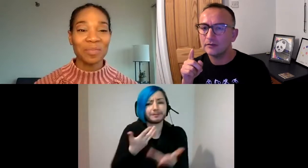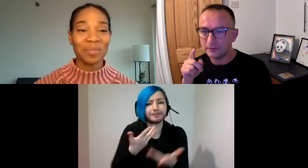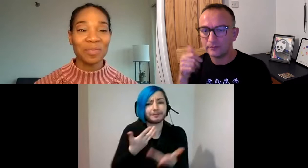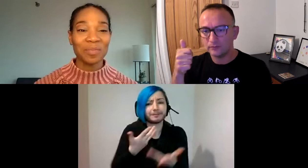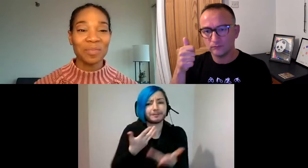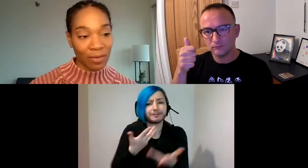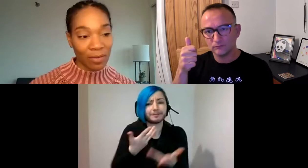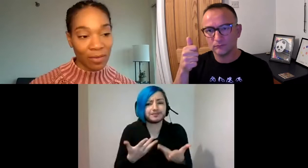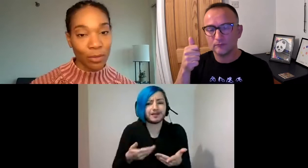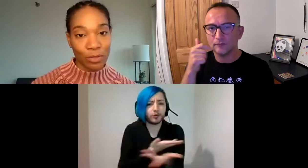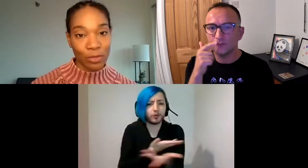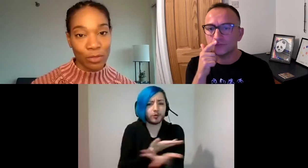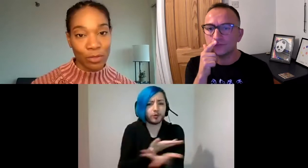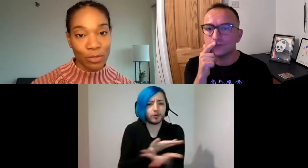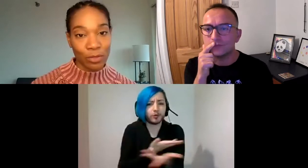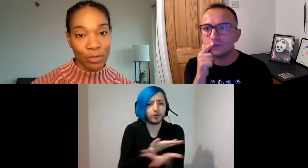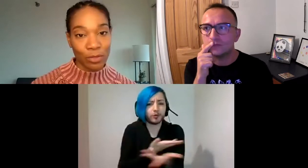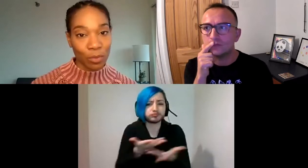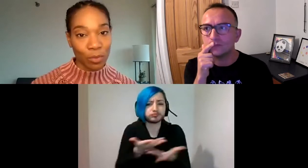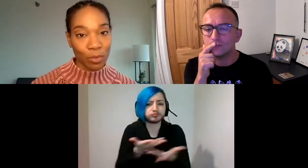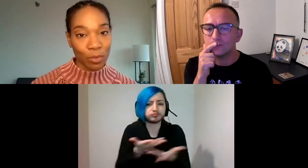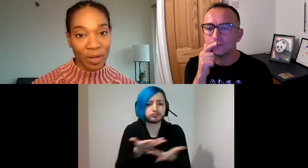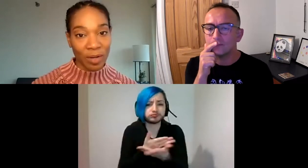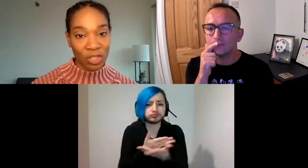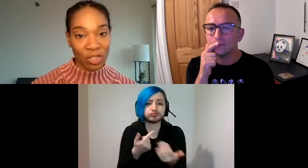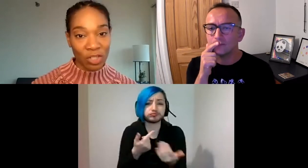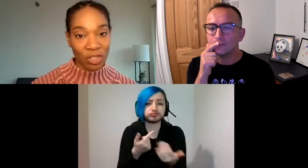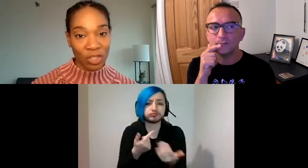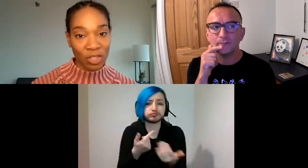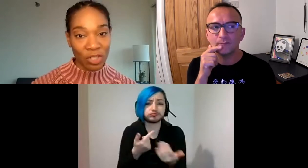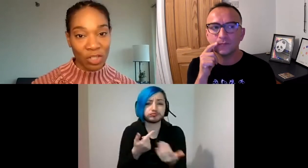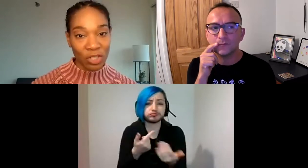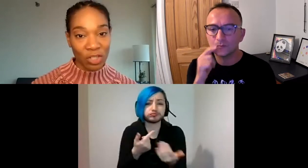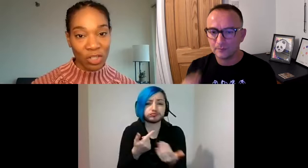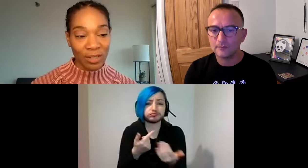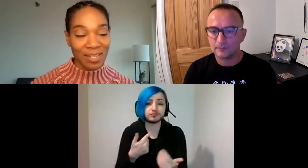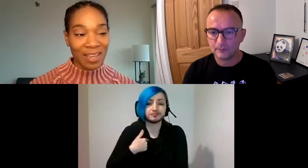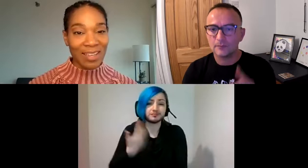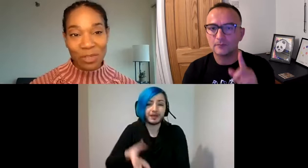because there is such parallels with kind of